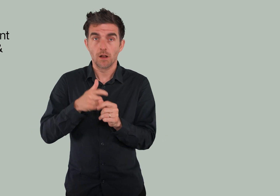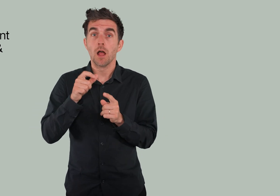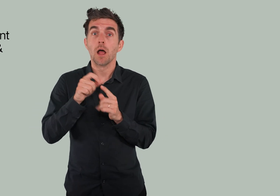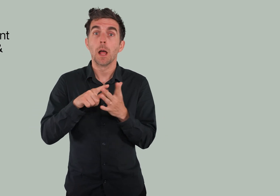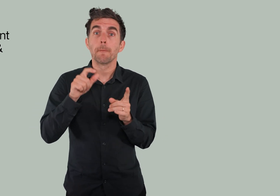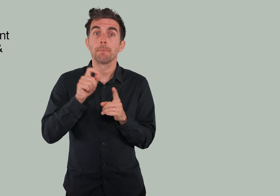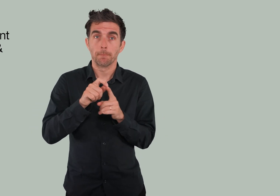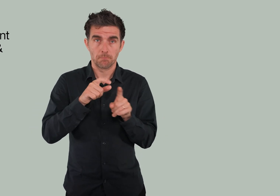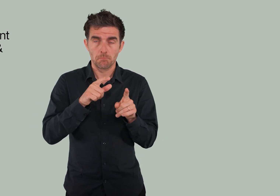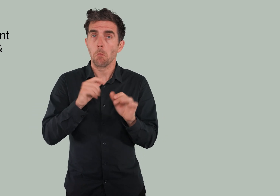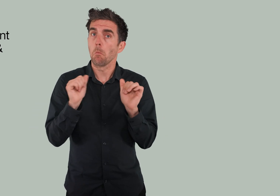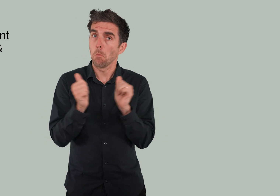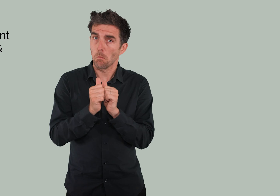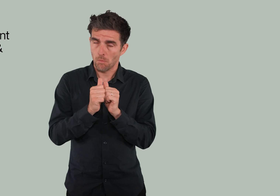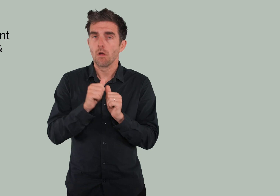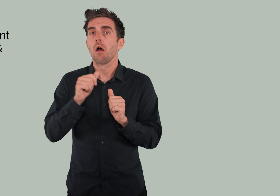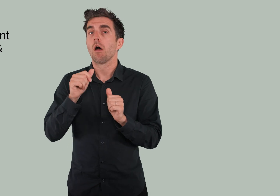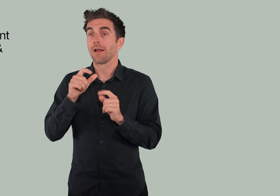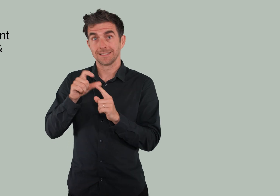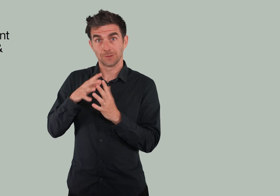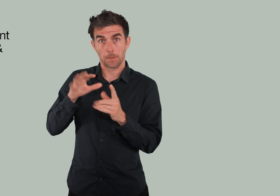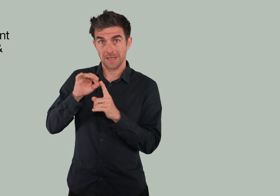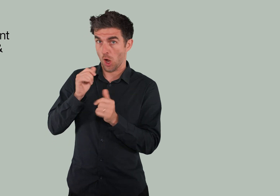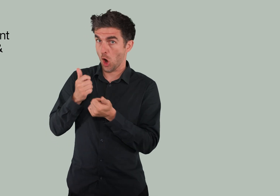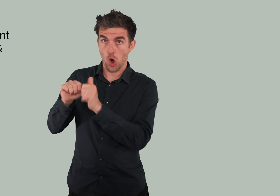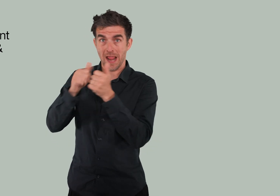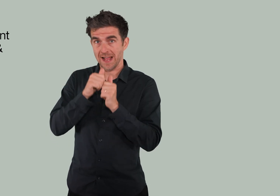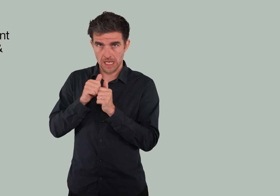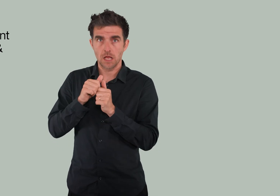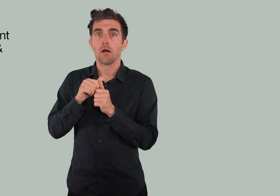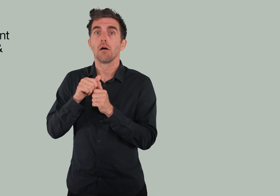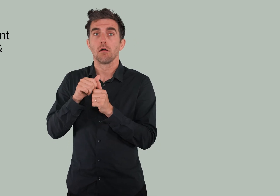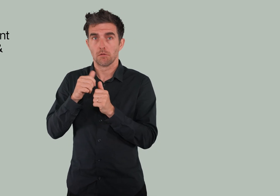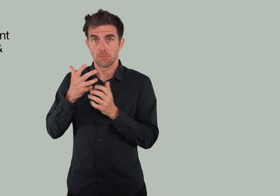PIP customers were similarly likely to agree that DWP colleagues: